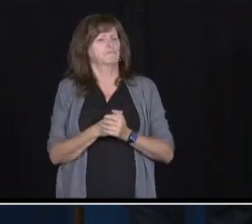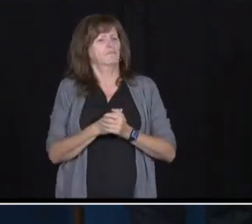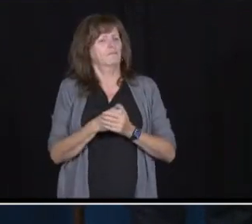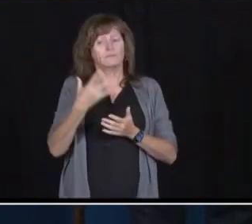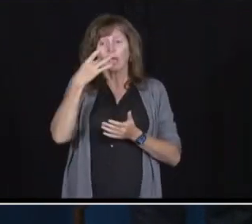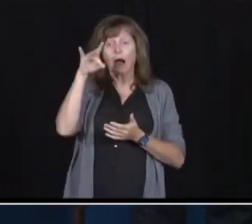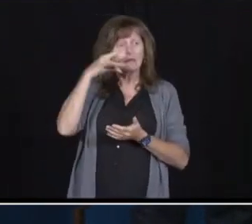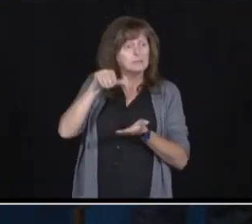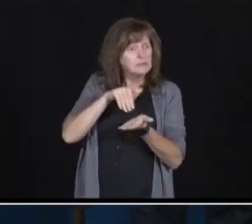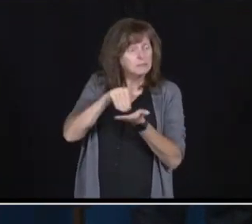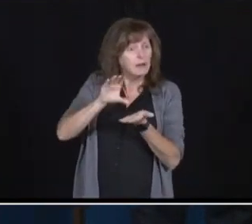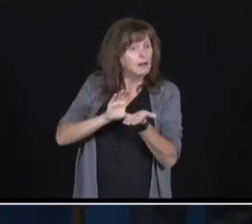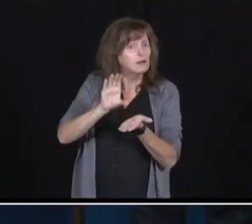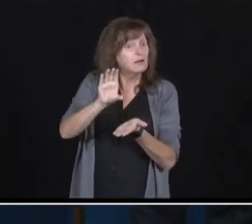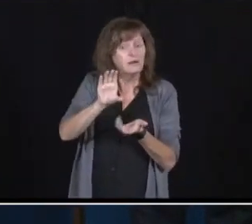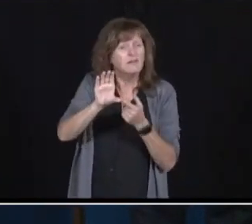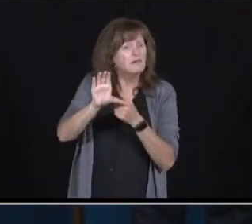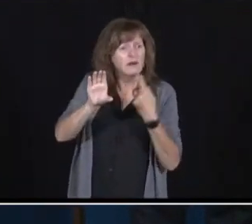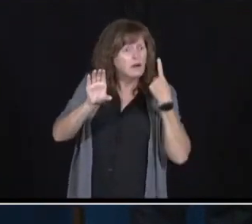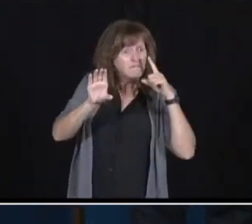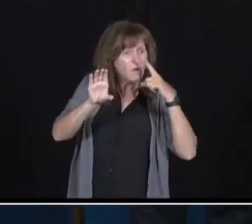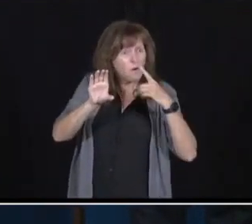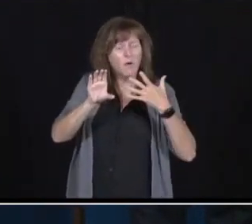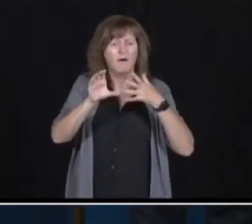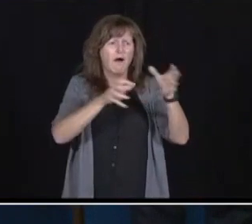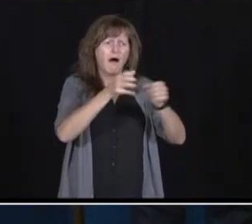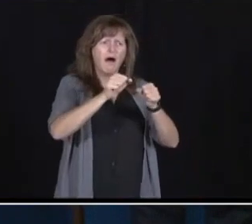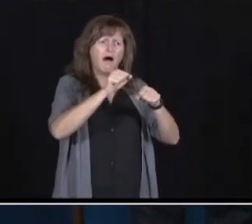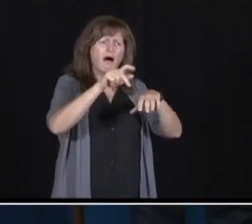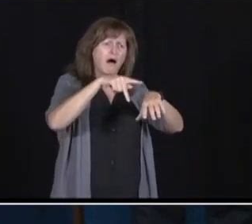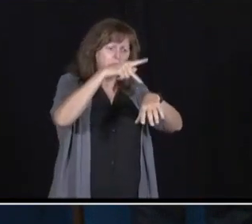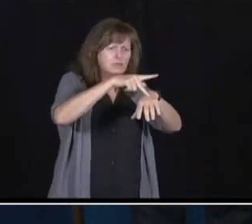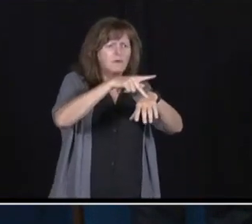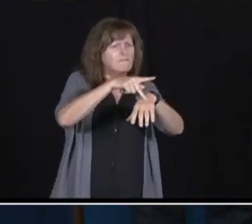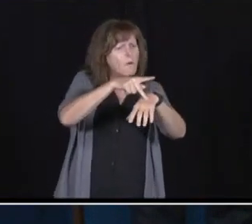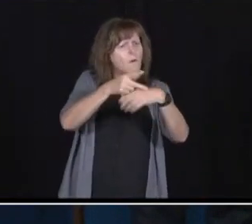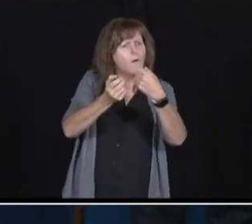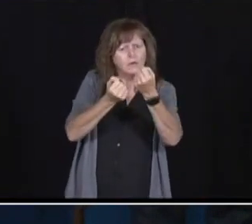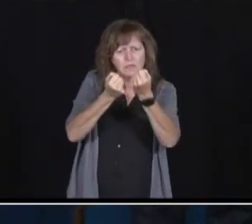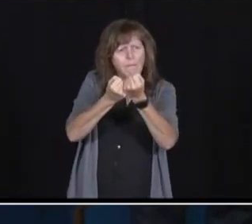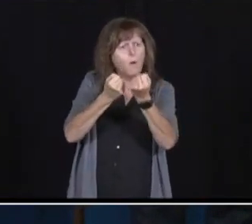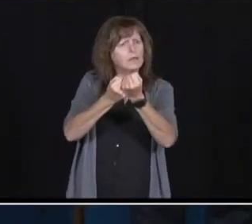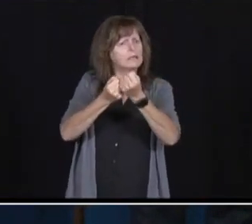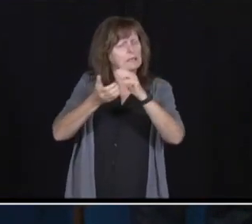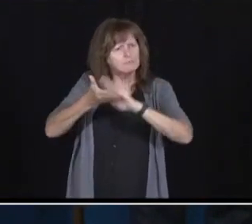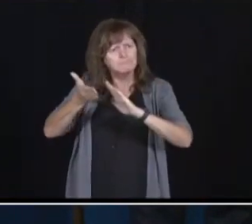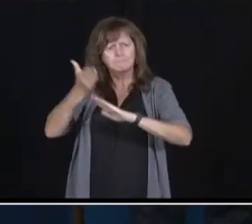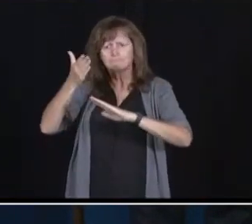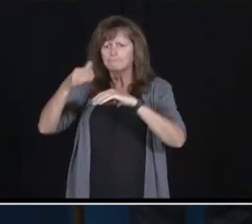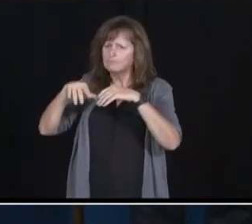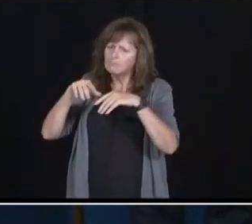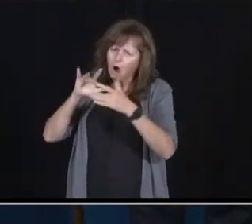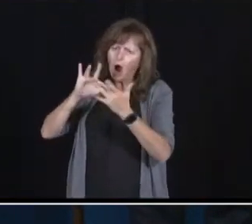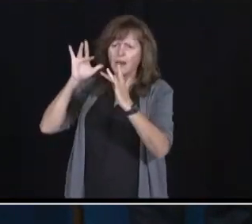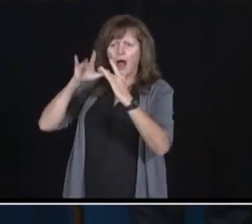We have $18 million to support online learning by hiring dedicated principles specifically to run online learning. We have $60 million for masks for all staff. And